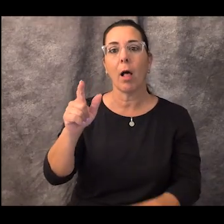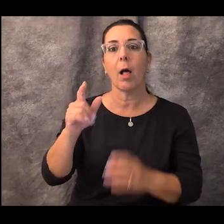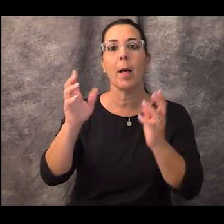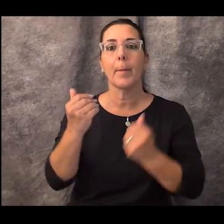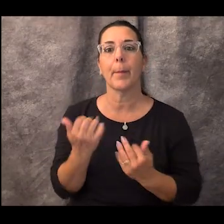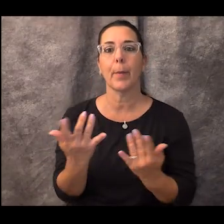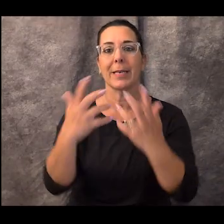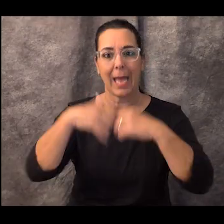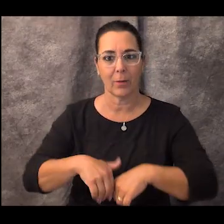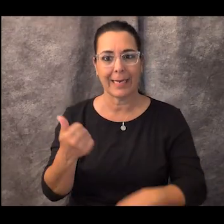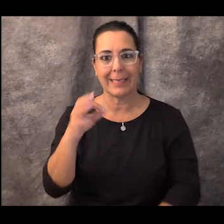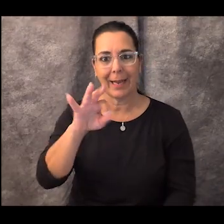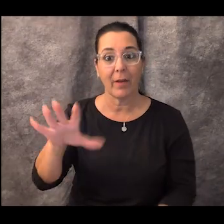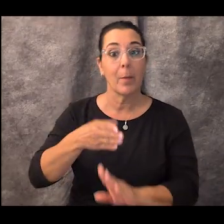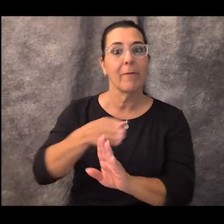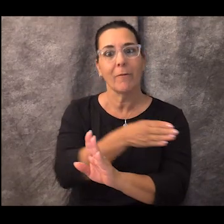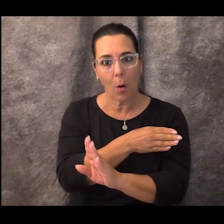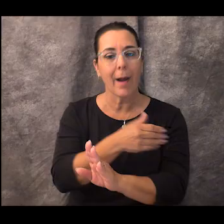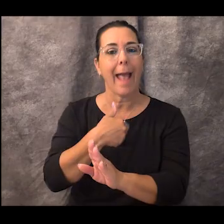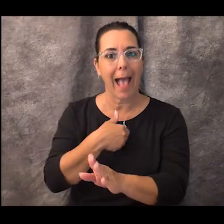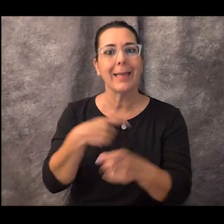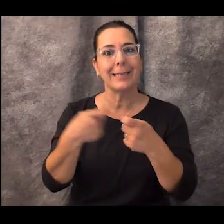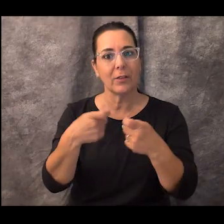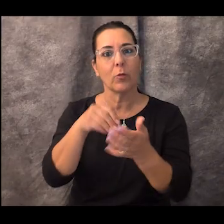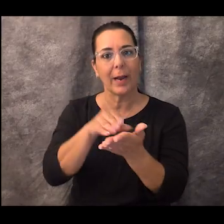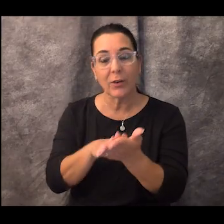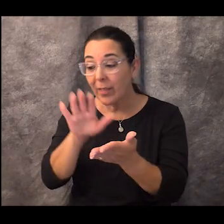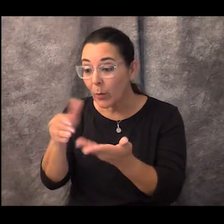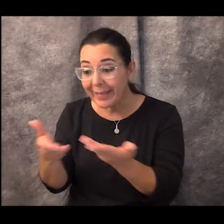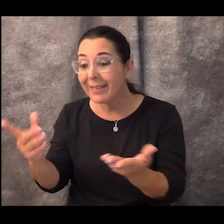That stuff is gone. You can't necessarily replace it and get it back.